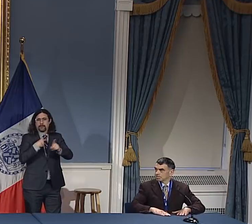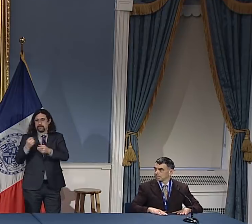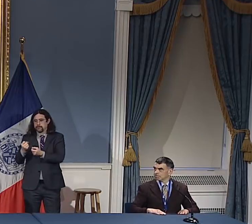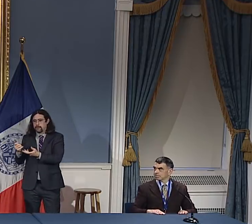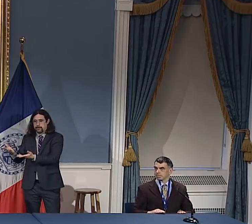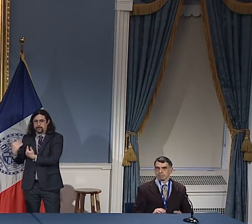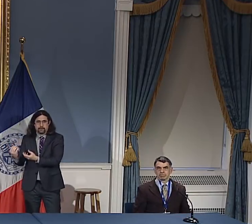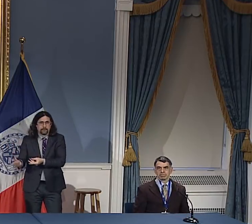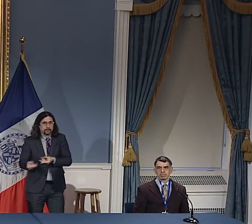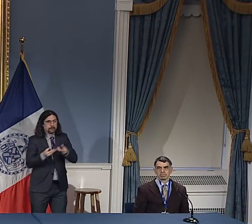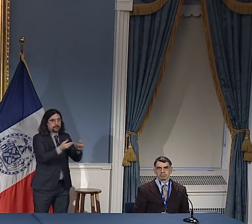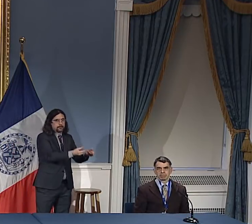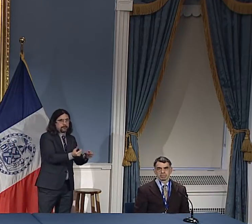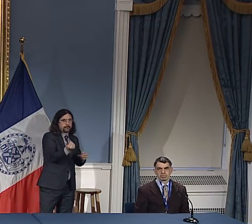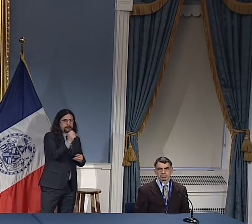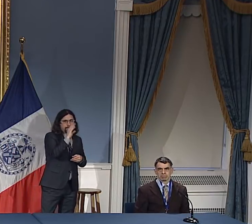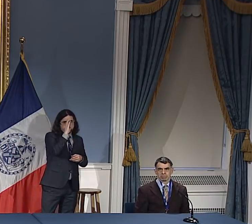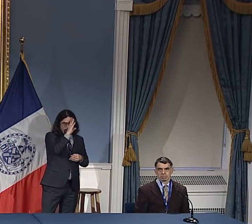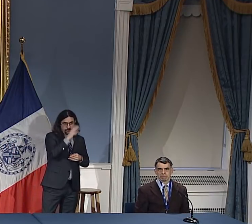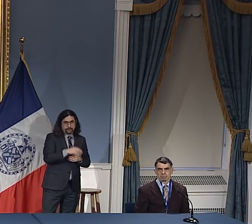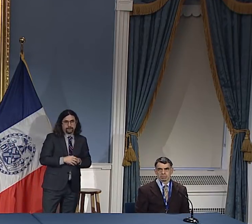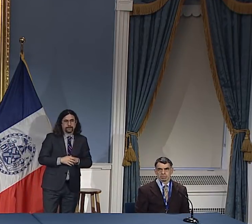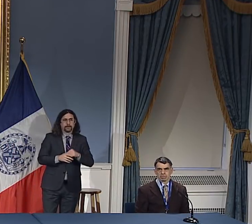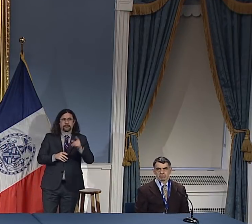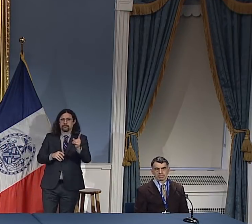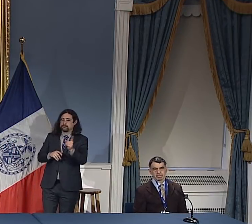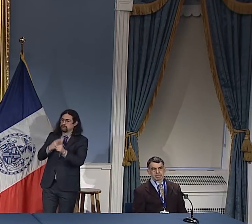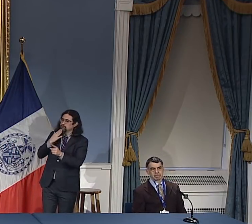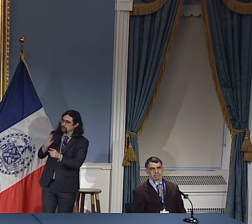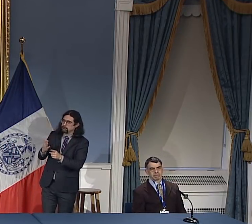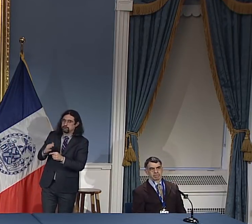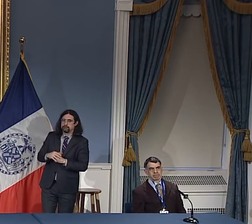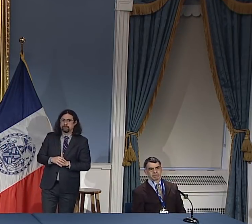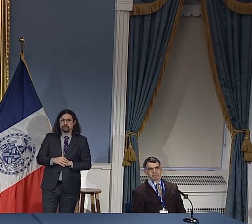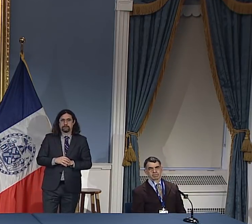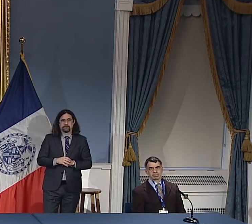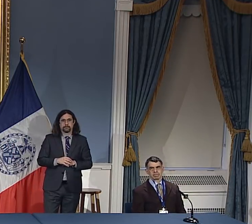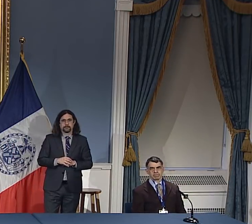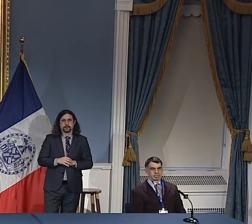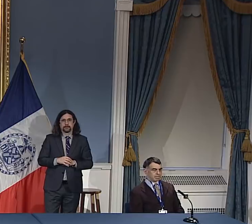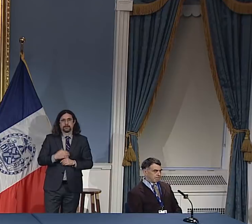HOSPITAL SYSTEMS DO TO RESPOND IN A CISRI LSIE K THIS. >OK> AY, THANK